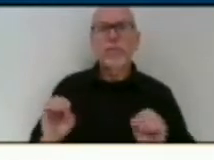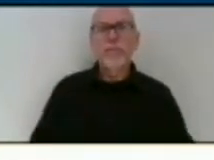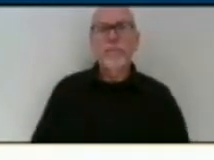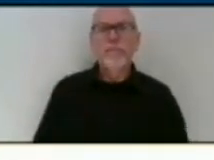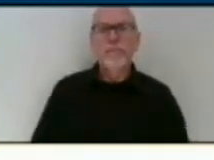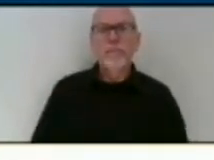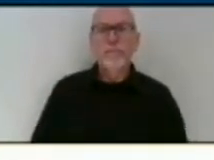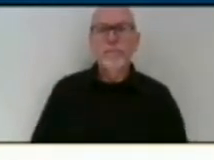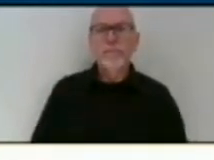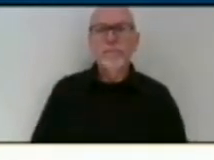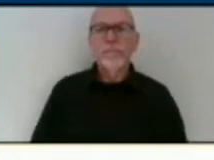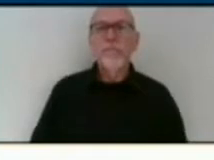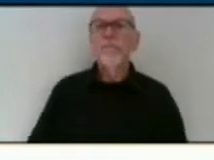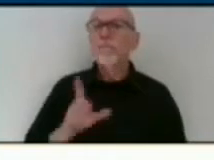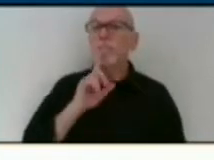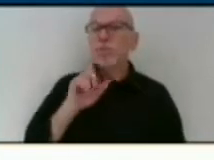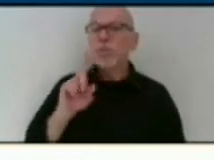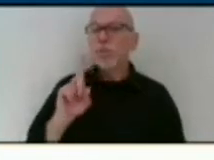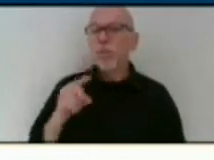In fact, only five counties are yellow,